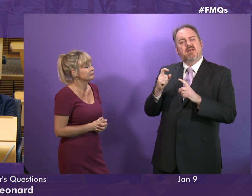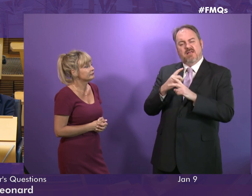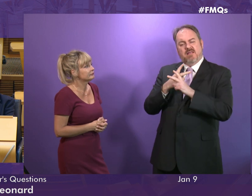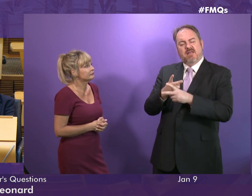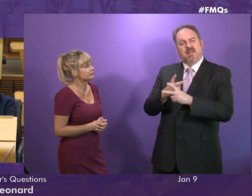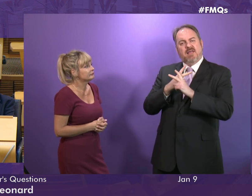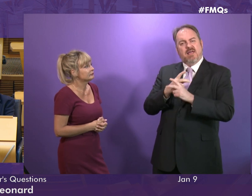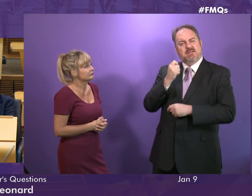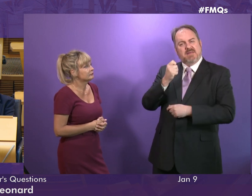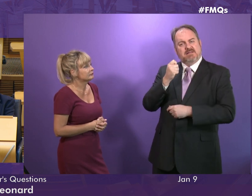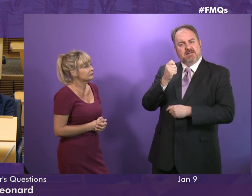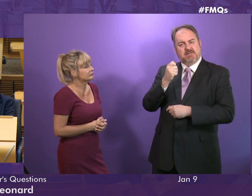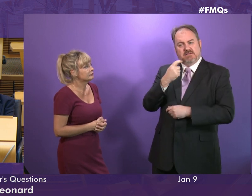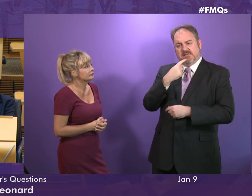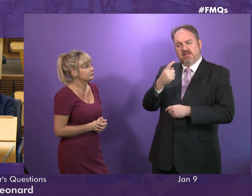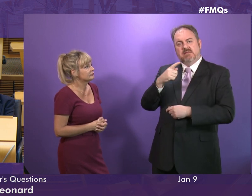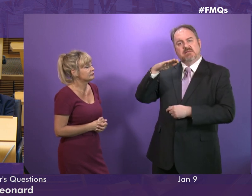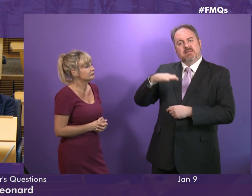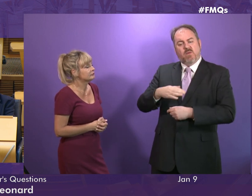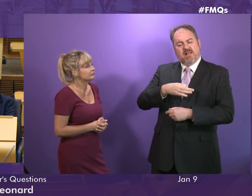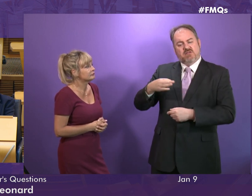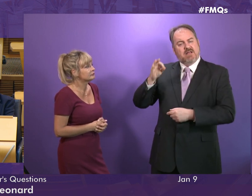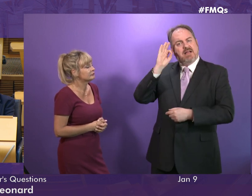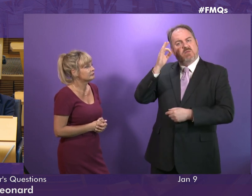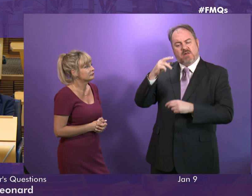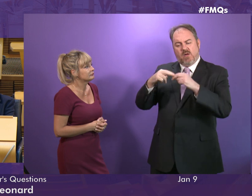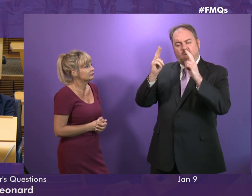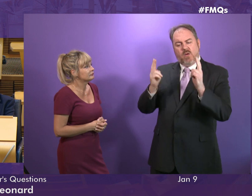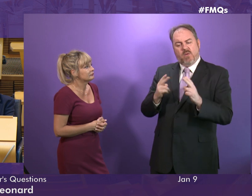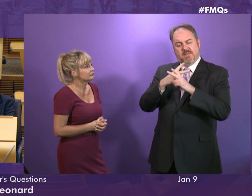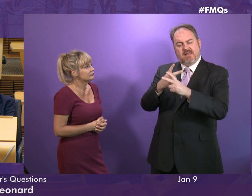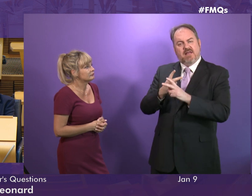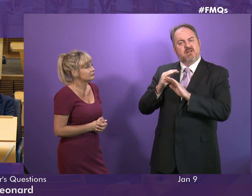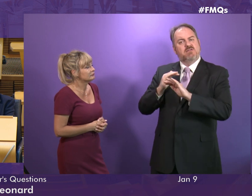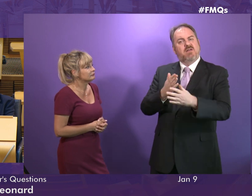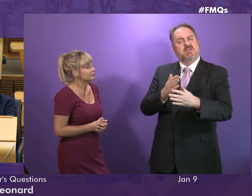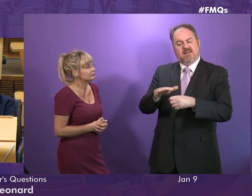served an improvement notice on South Lanarkshire Council’s home care service for Hamilton,